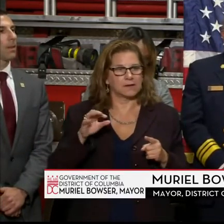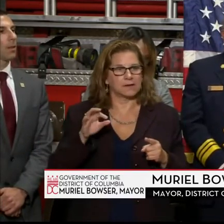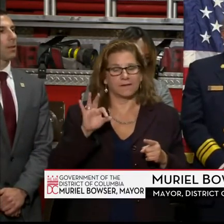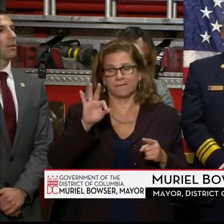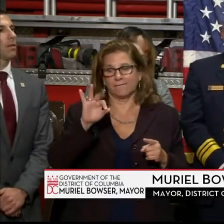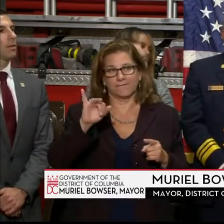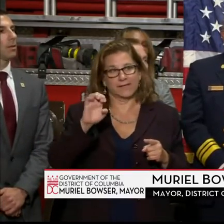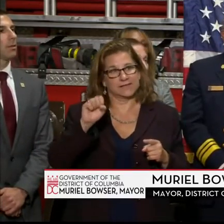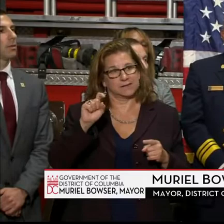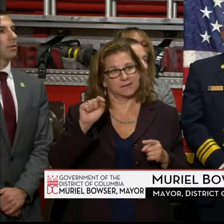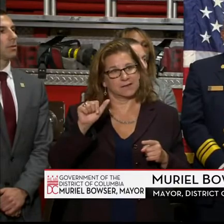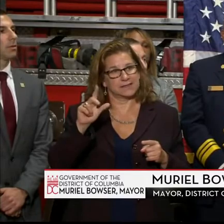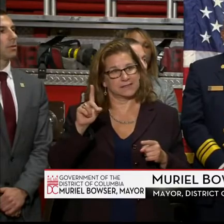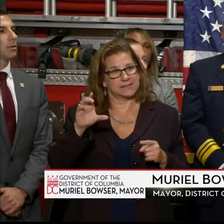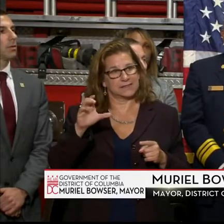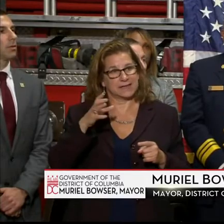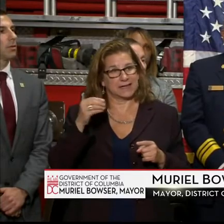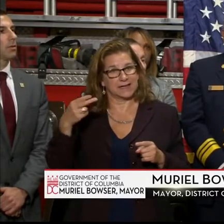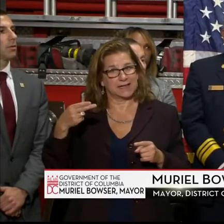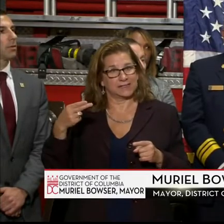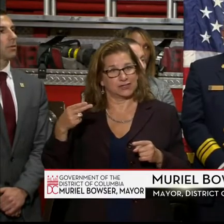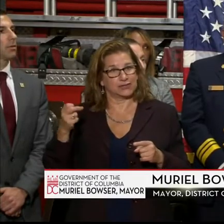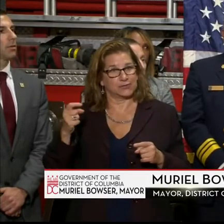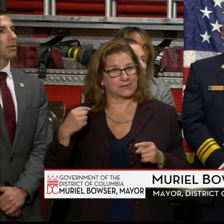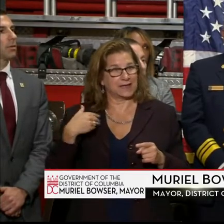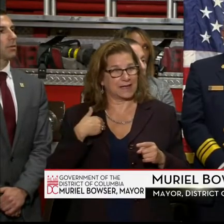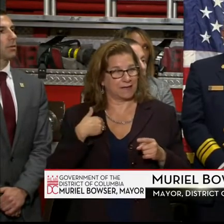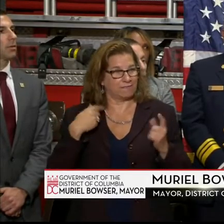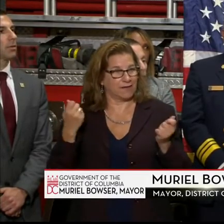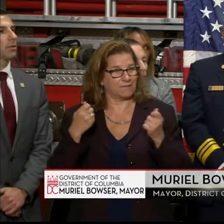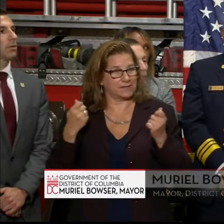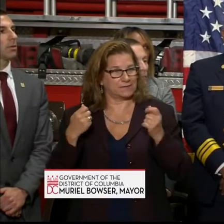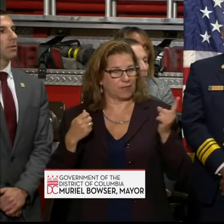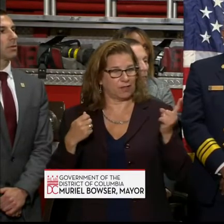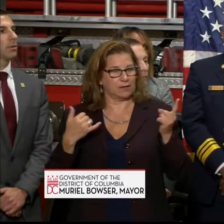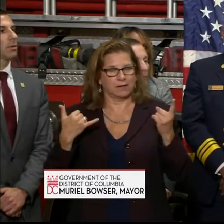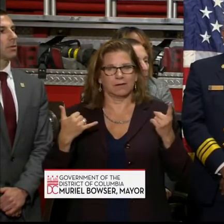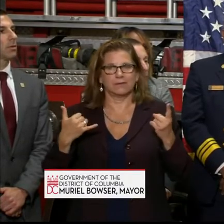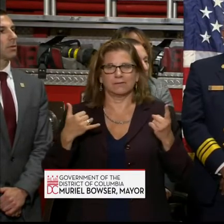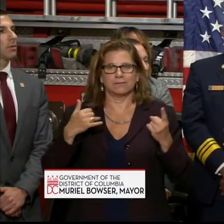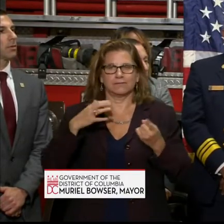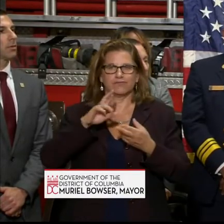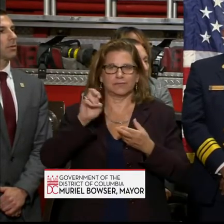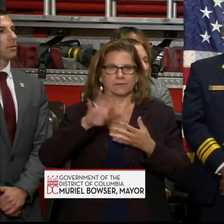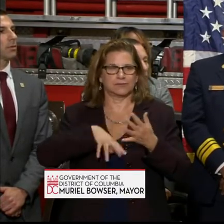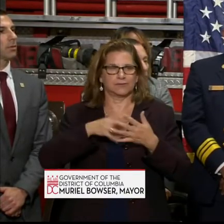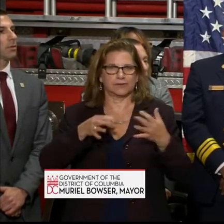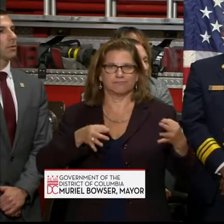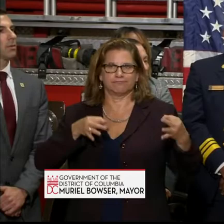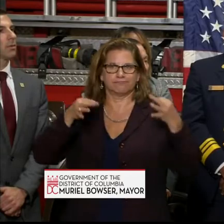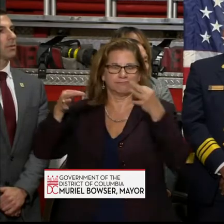FESTIVAL. THEY ARE BEING RESCHEDULED AND THAT INFORMATION WILL BE MADE AS SOON AS IT IS AVAILABLE.